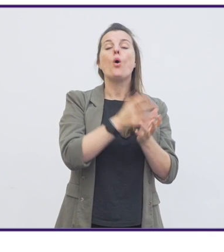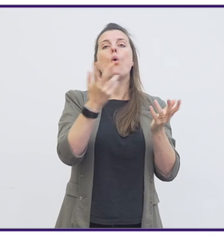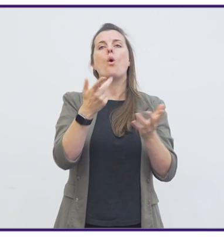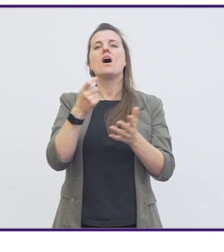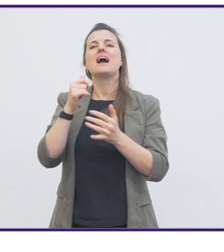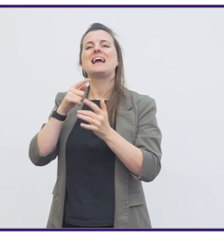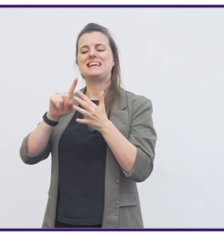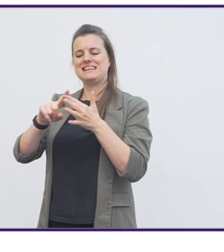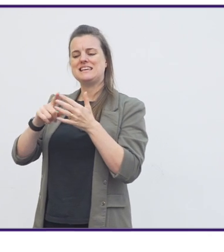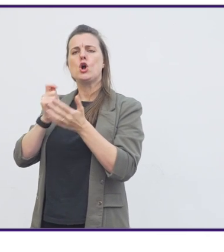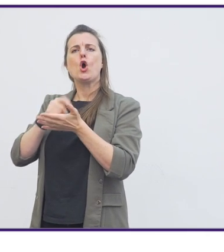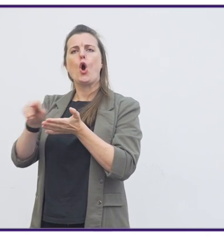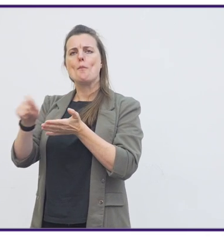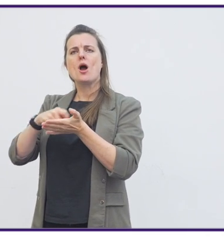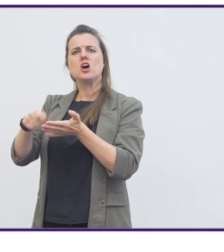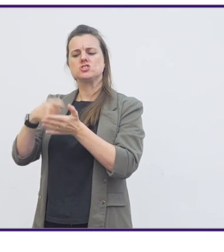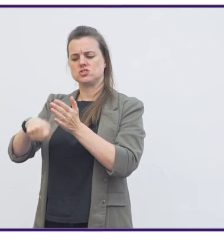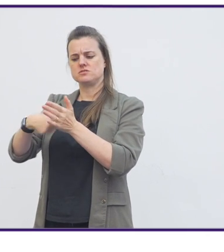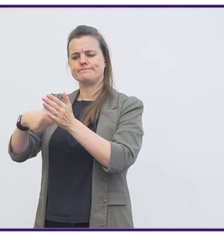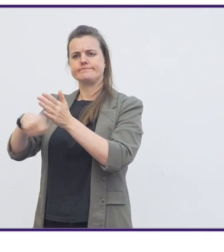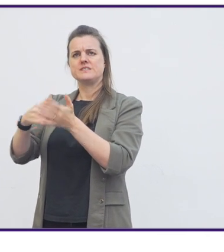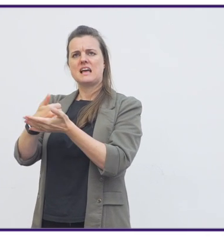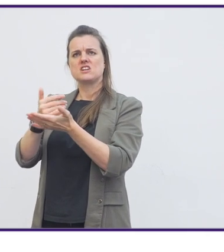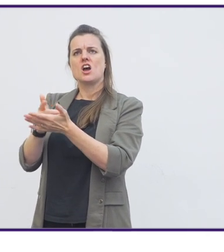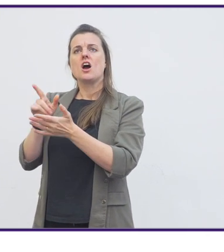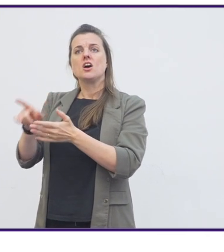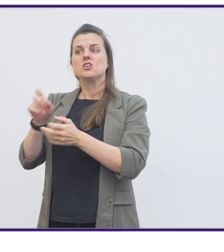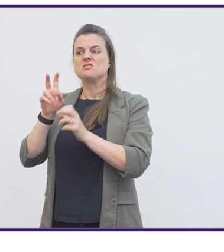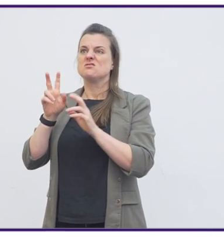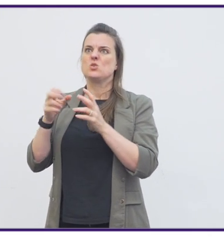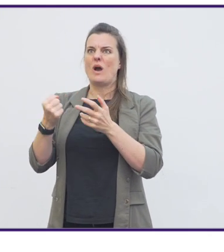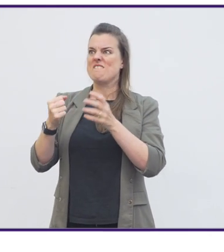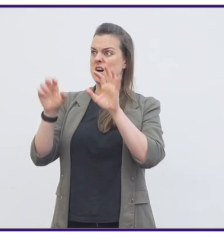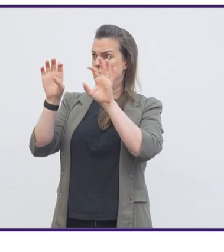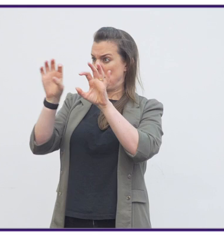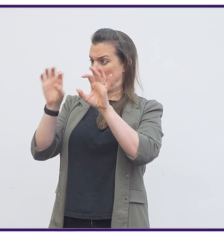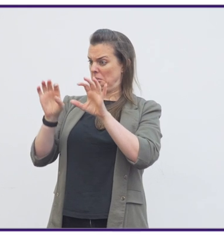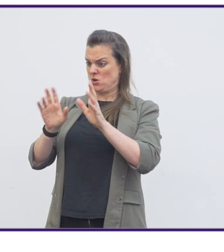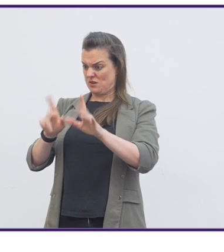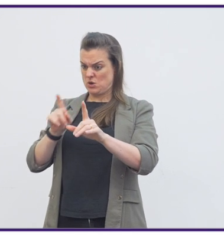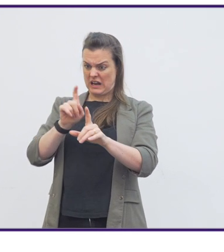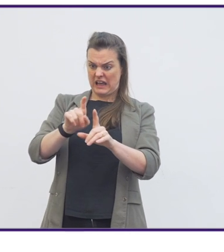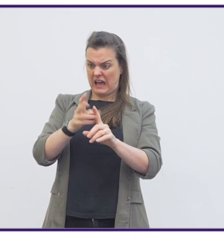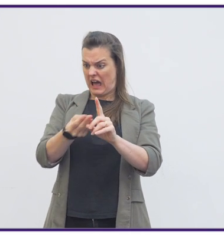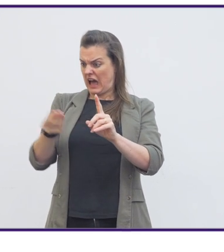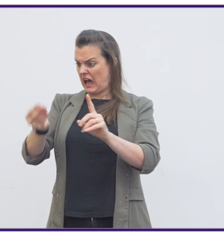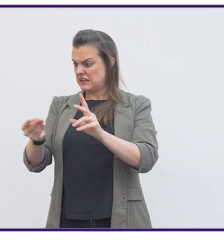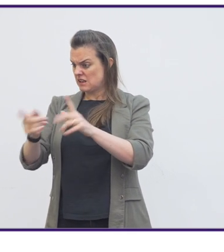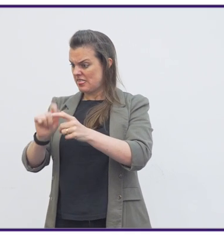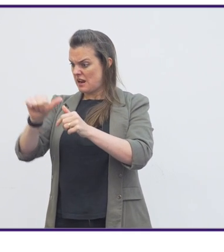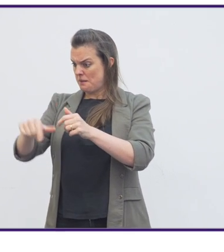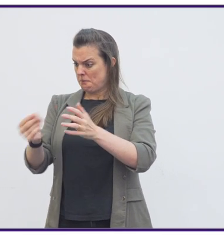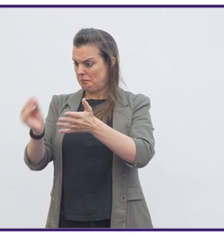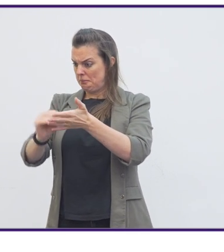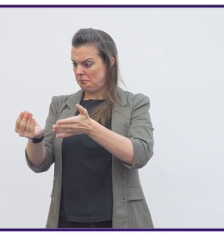Online shopping used to be painful, and there's forms and buttons just to buy a single thing. That's when Amazon introduced the one-click checkout.